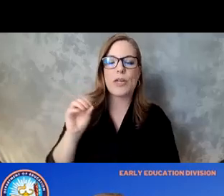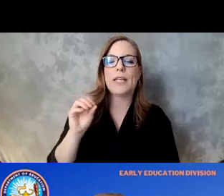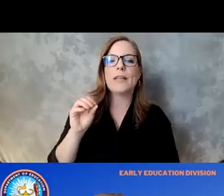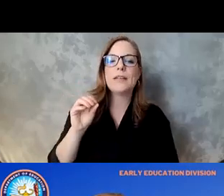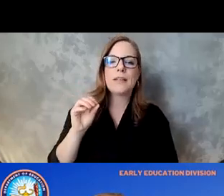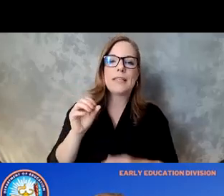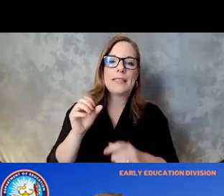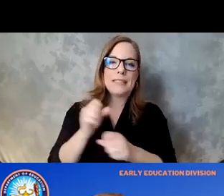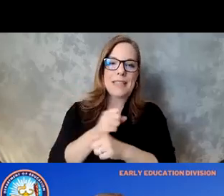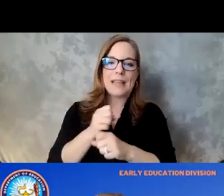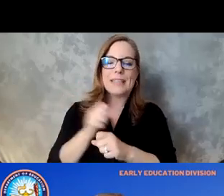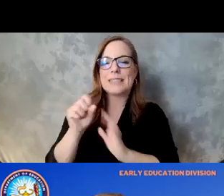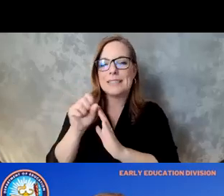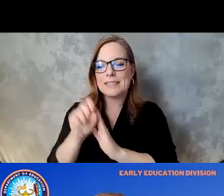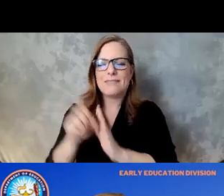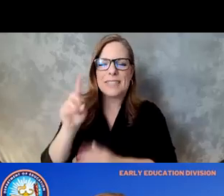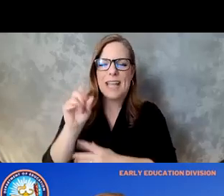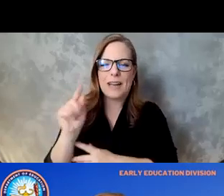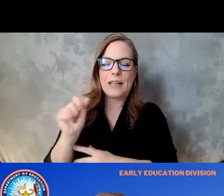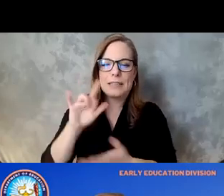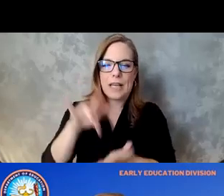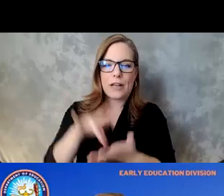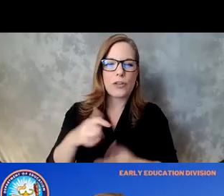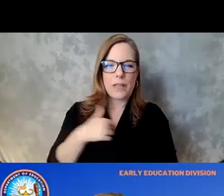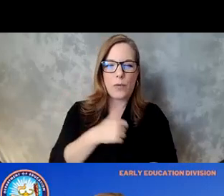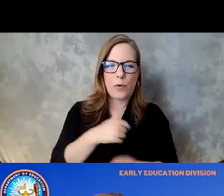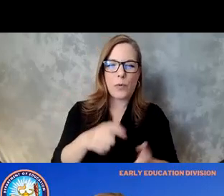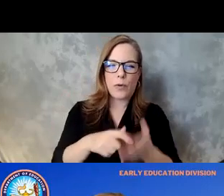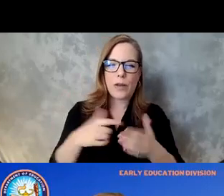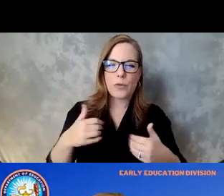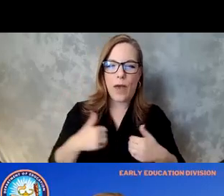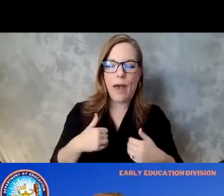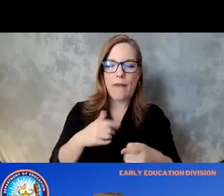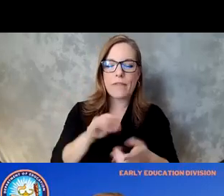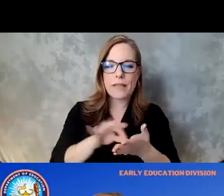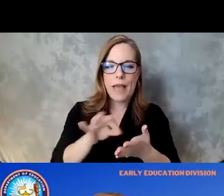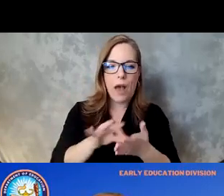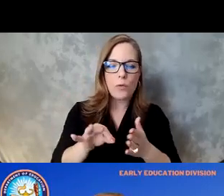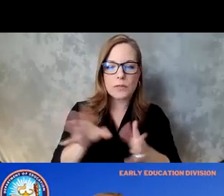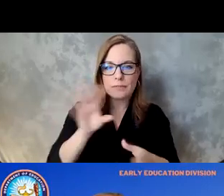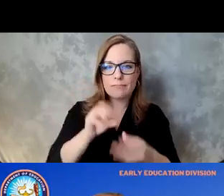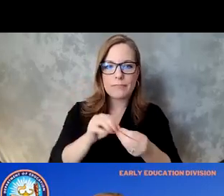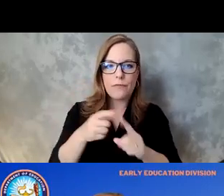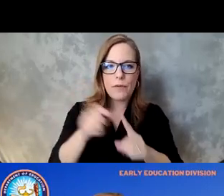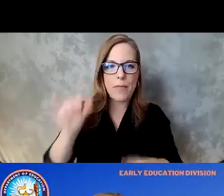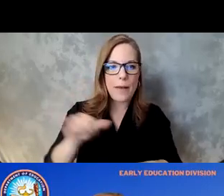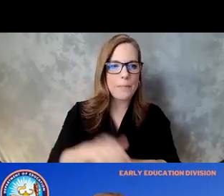upon to aggregate ZIP code level counts of birth to LEAs. We were also not able to do